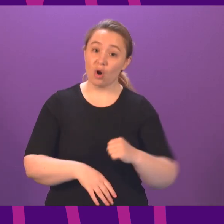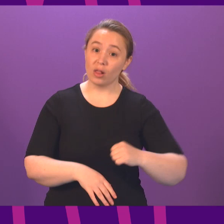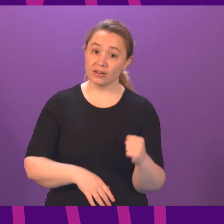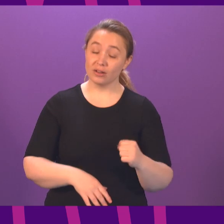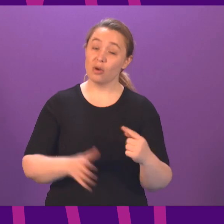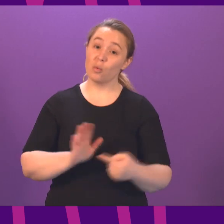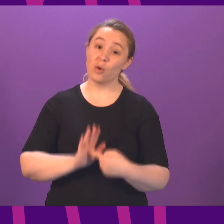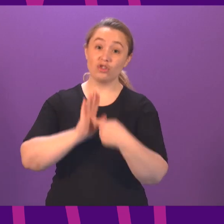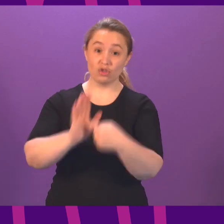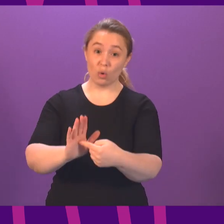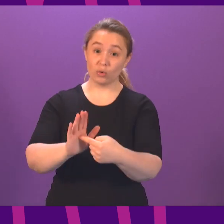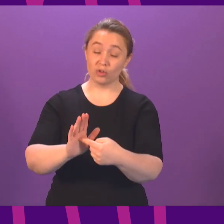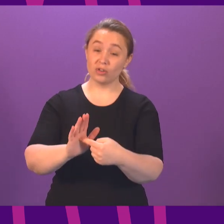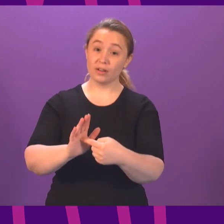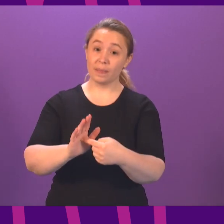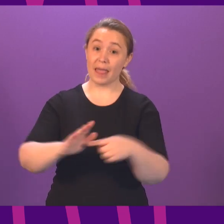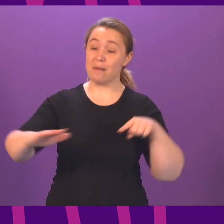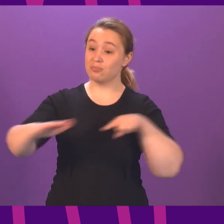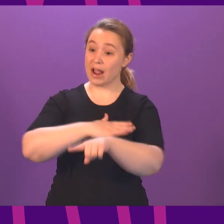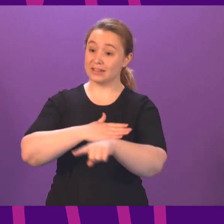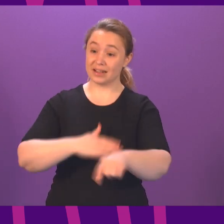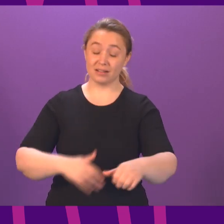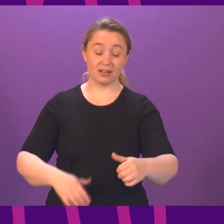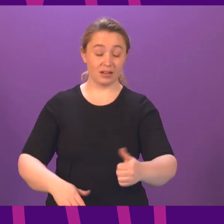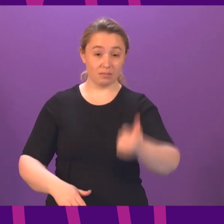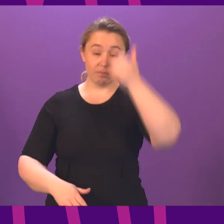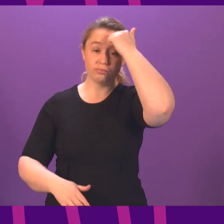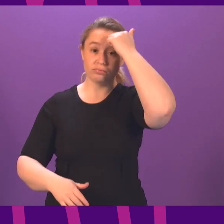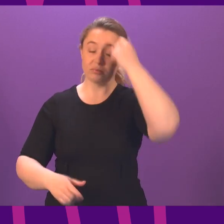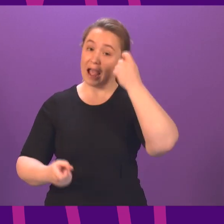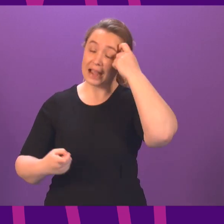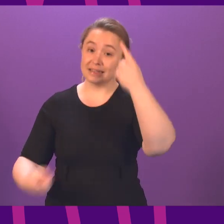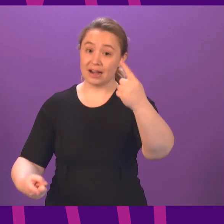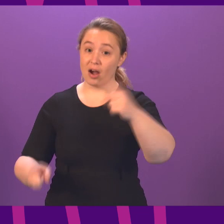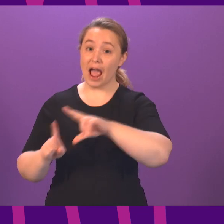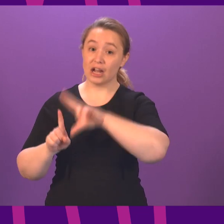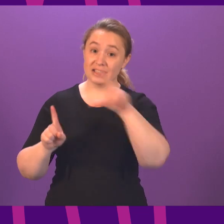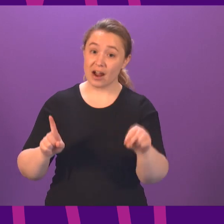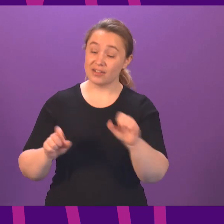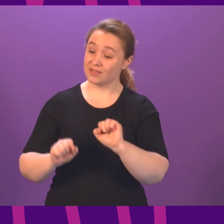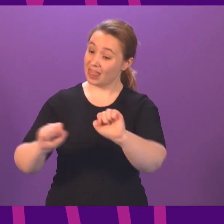and ideologically driven Brexit was, and it is the Tories who bear the responsibility for it.